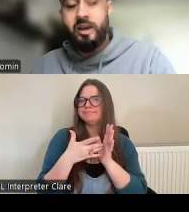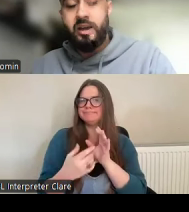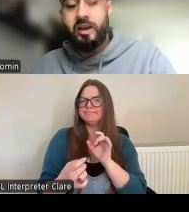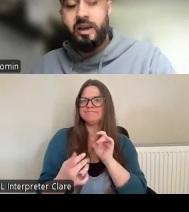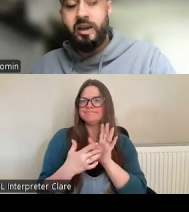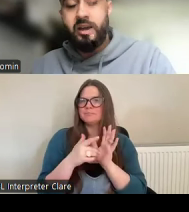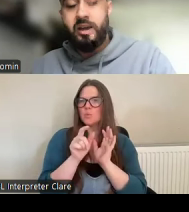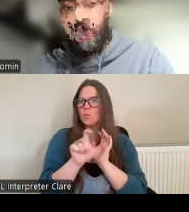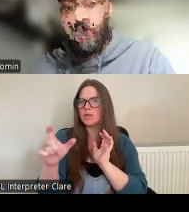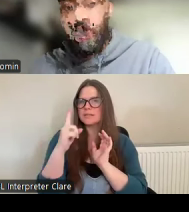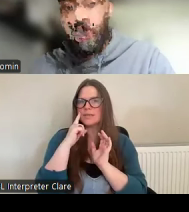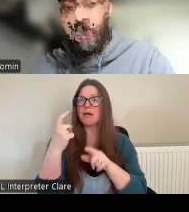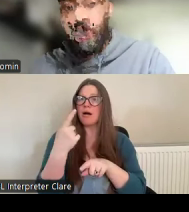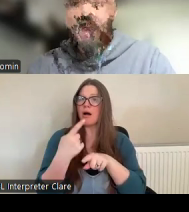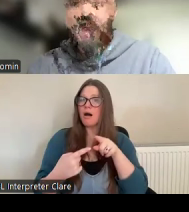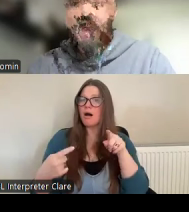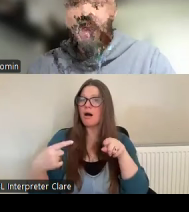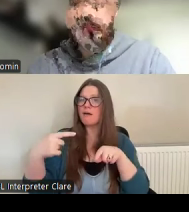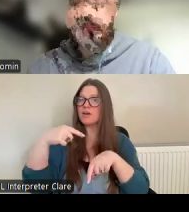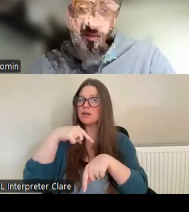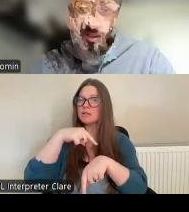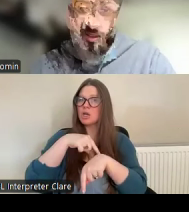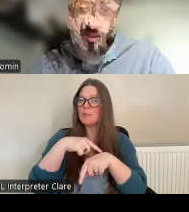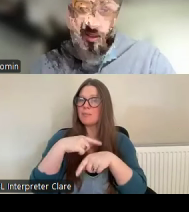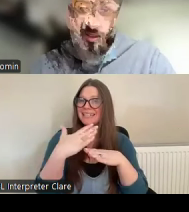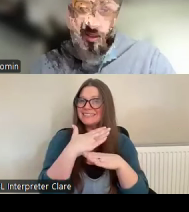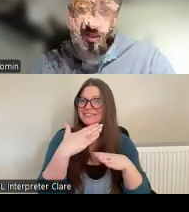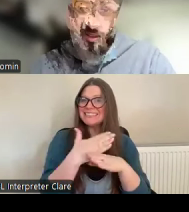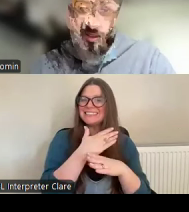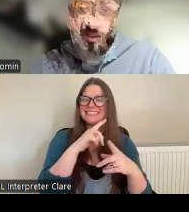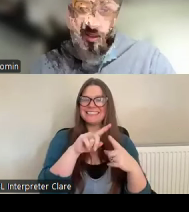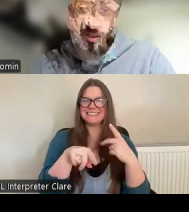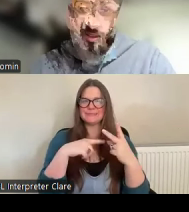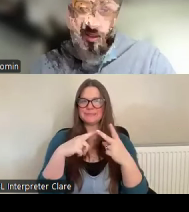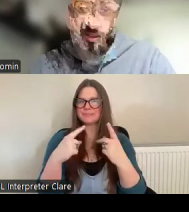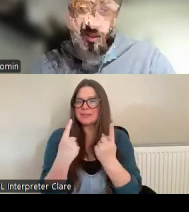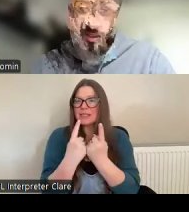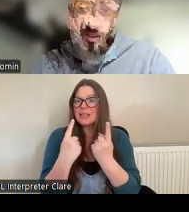Half term activities and things to do for kids.